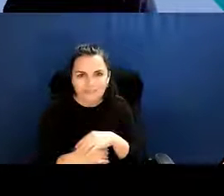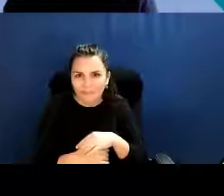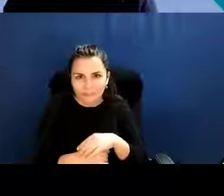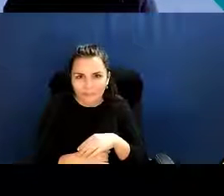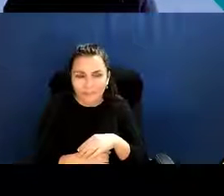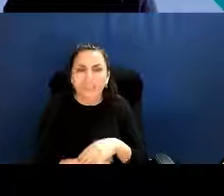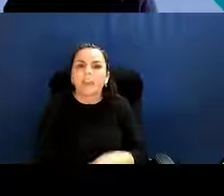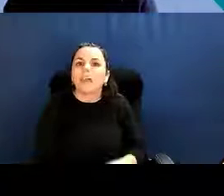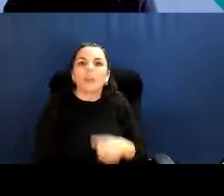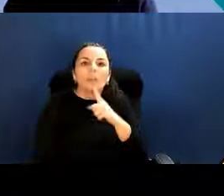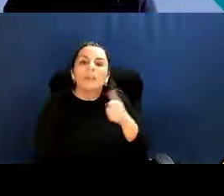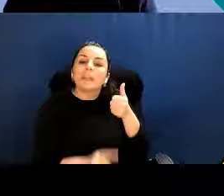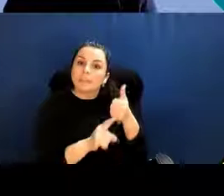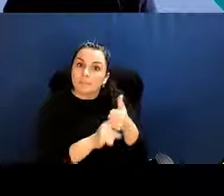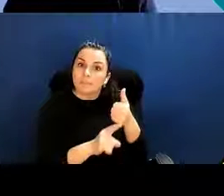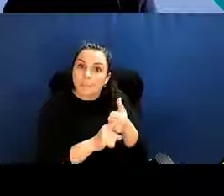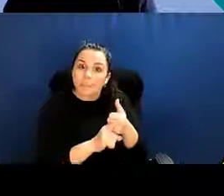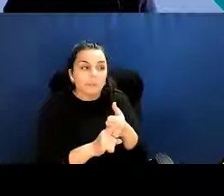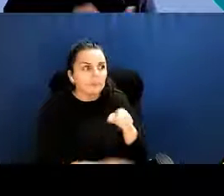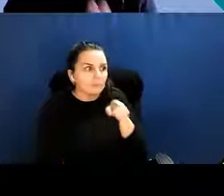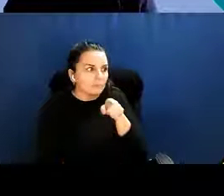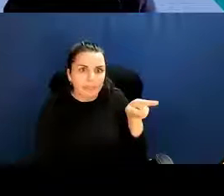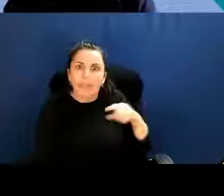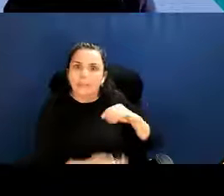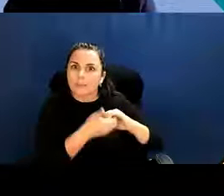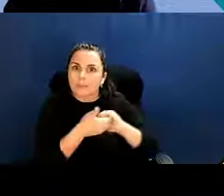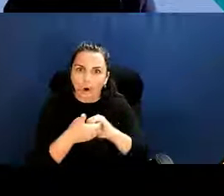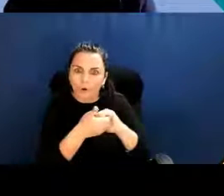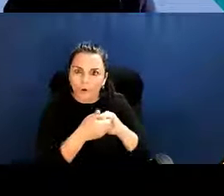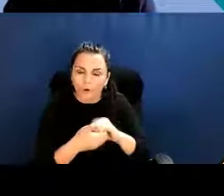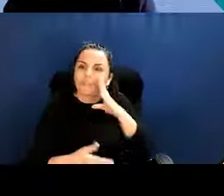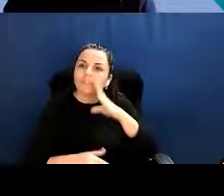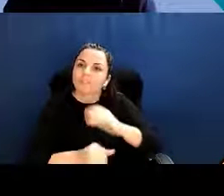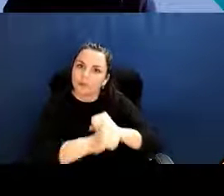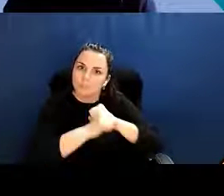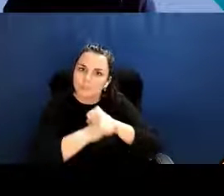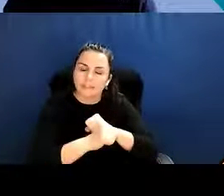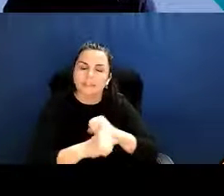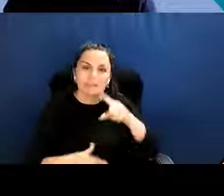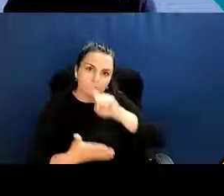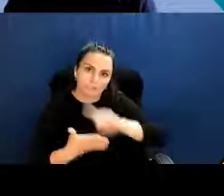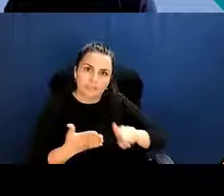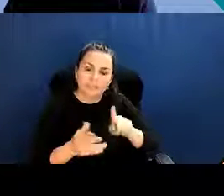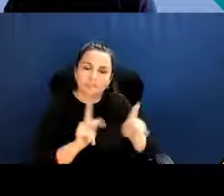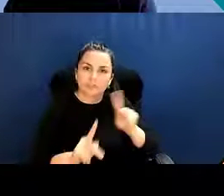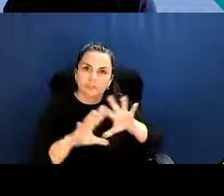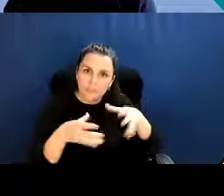It is your partner in protecting research participants and promoting ethical research,